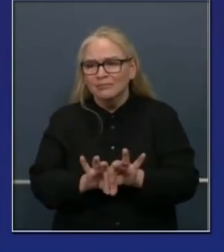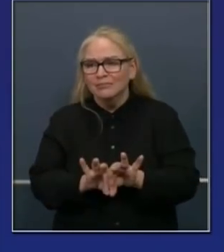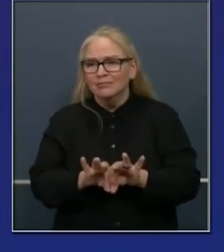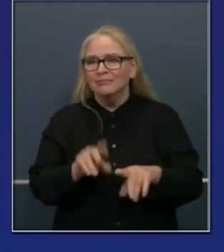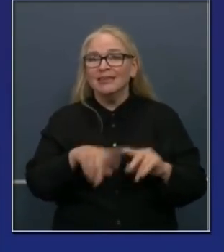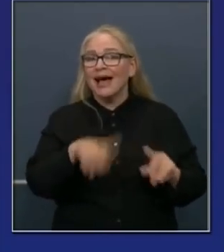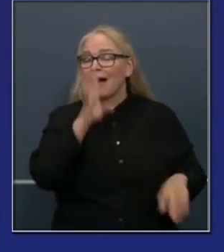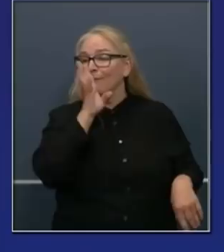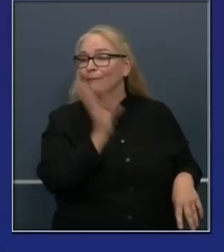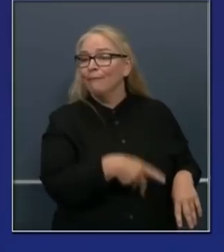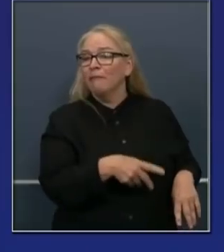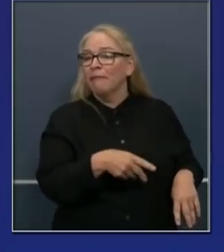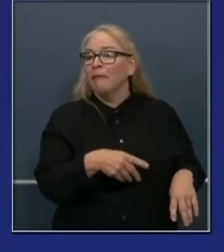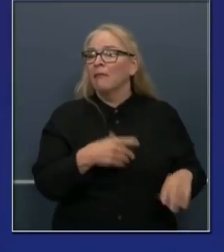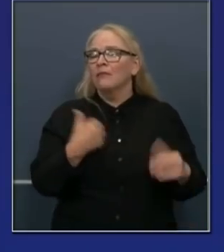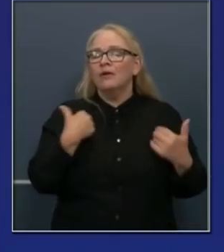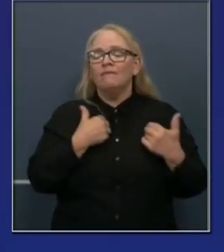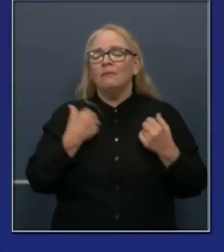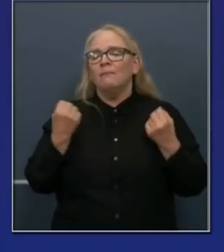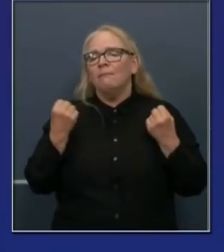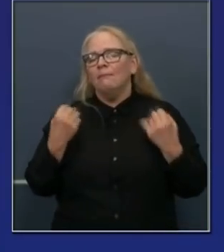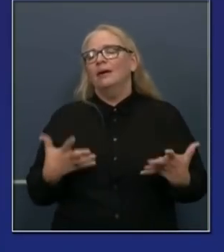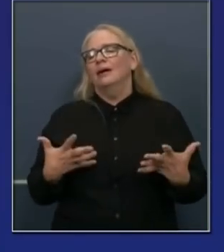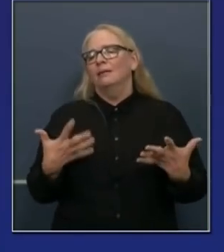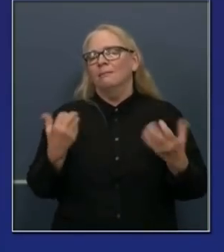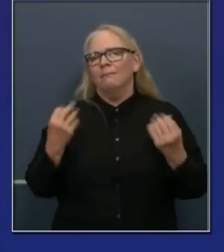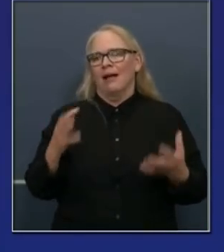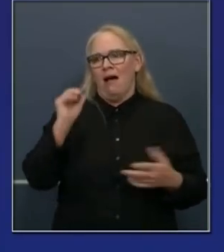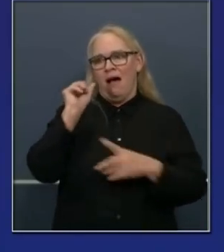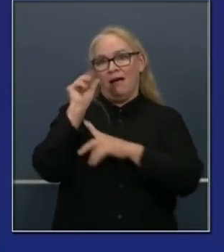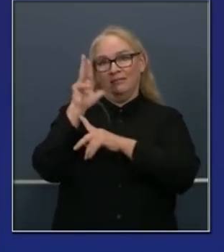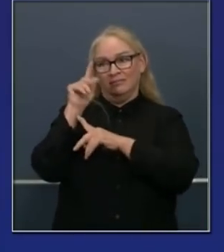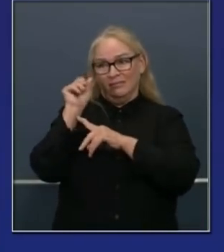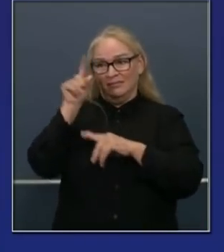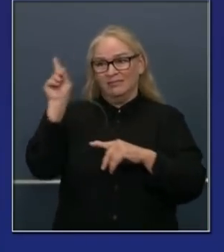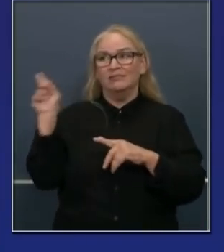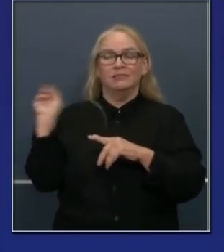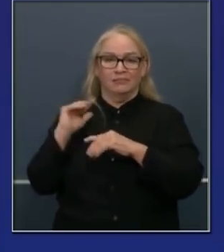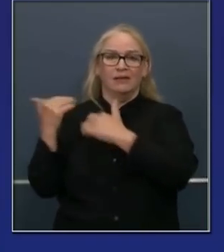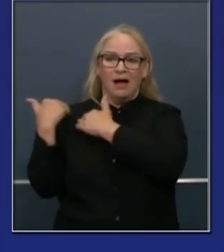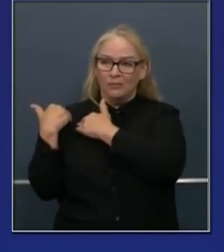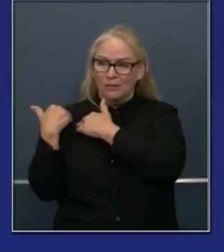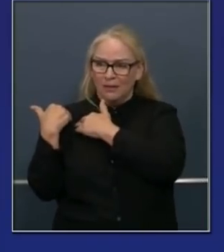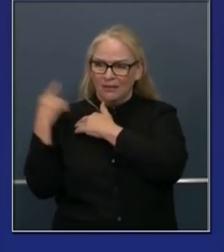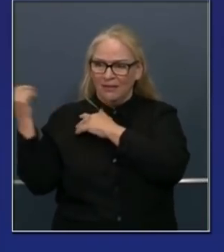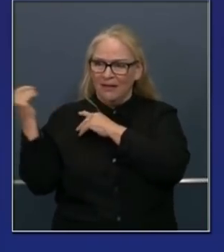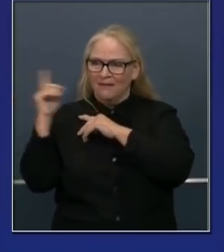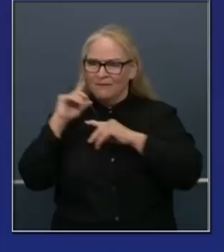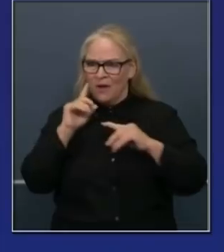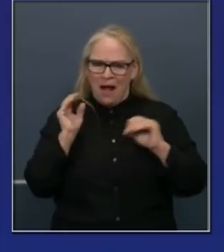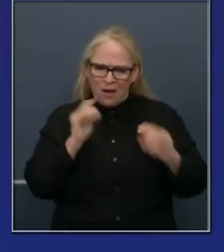ABOUT OUR KIDS. BUT WE CANNOT DENY THE FACT THAT WE HAVE HUNDREDS OF